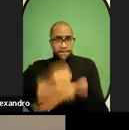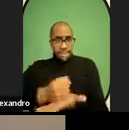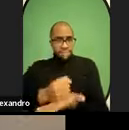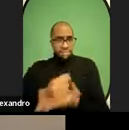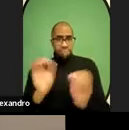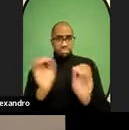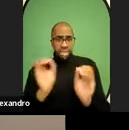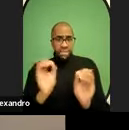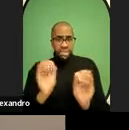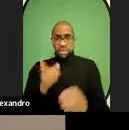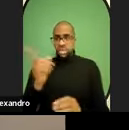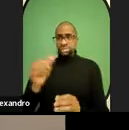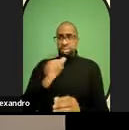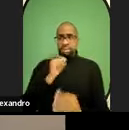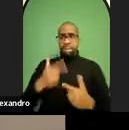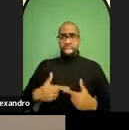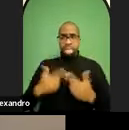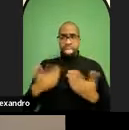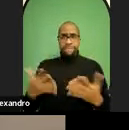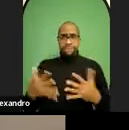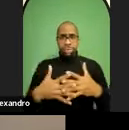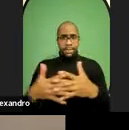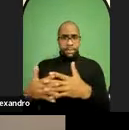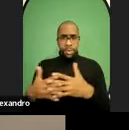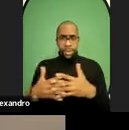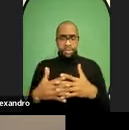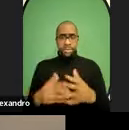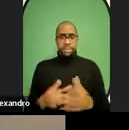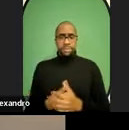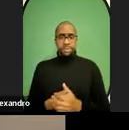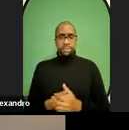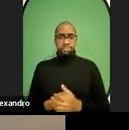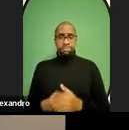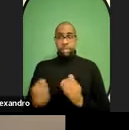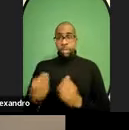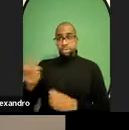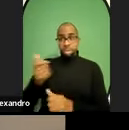me ng, and they didn't ask her for any password for anything. She's not a. citizen of this country and